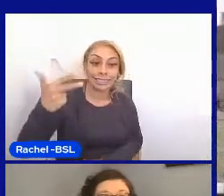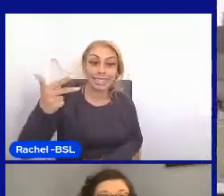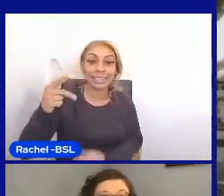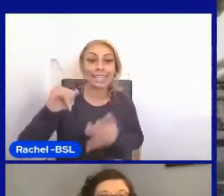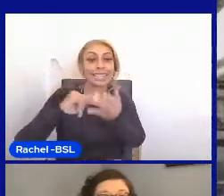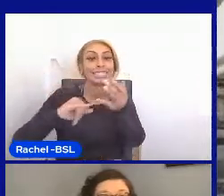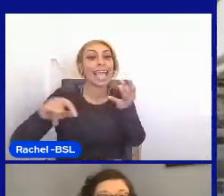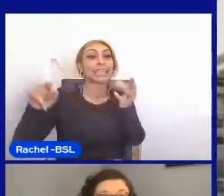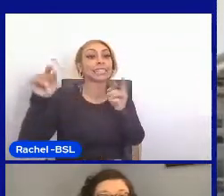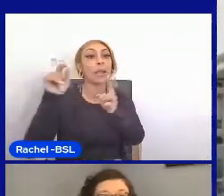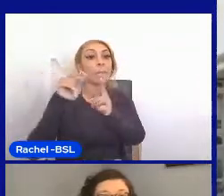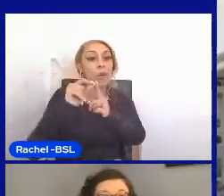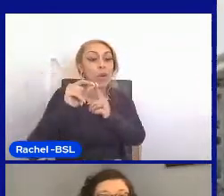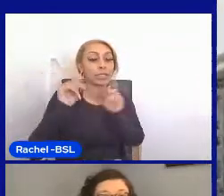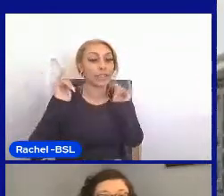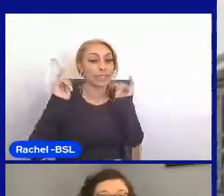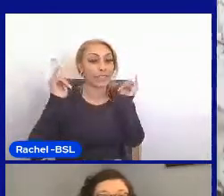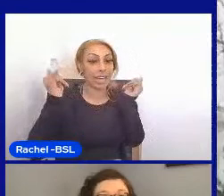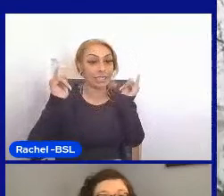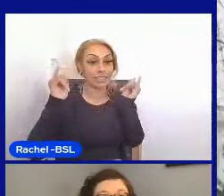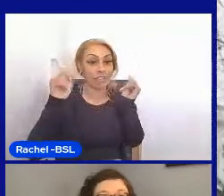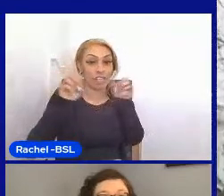amazing